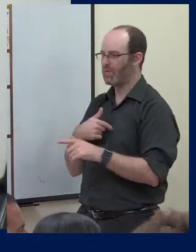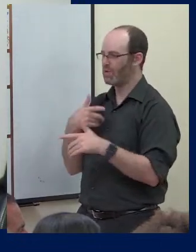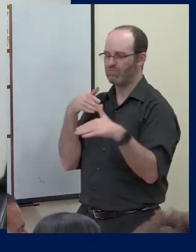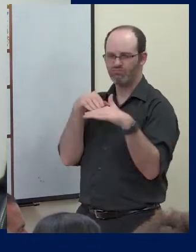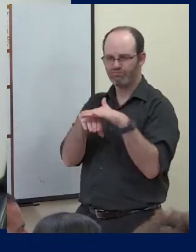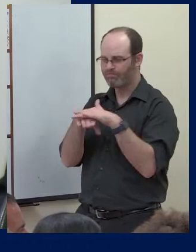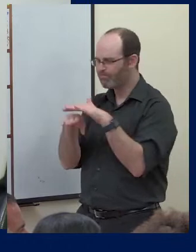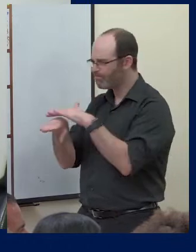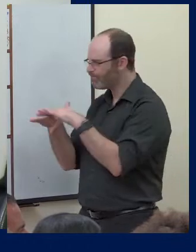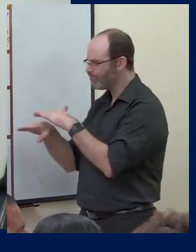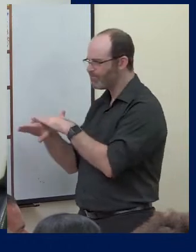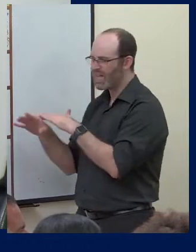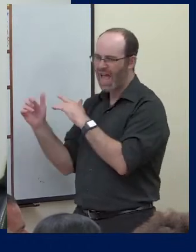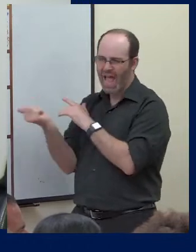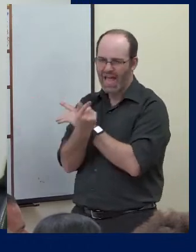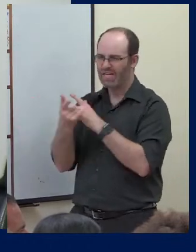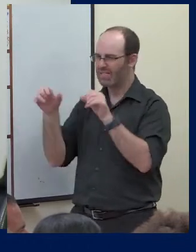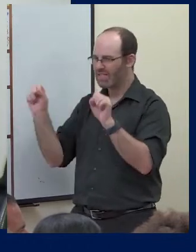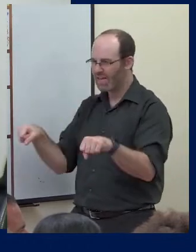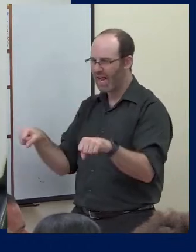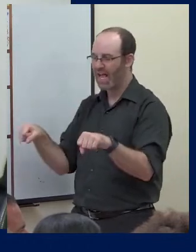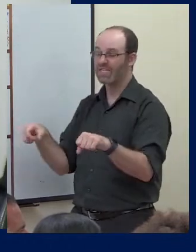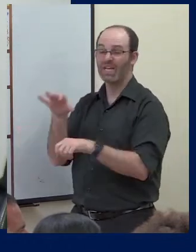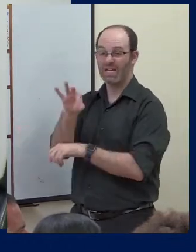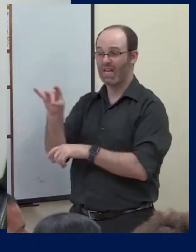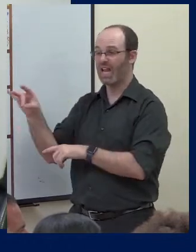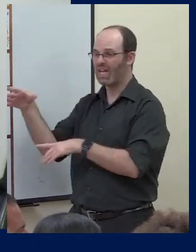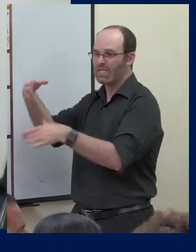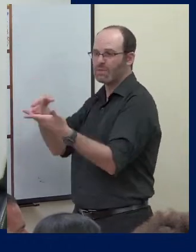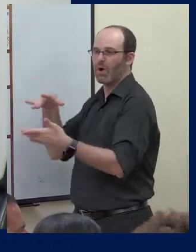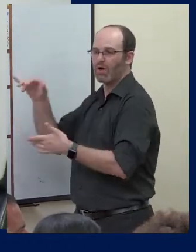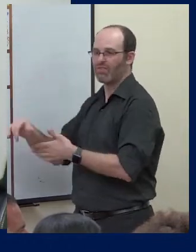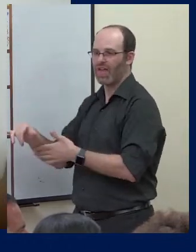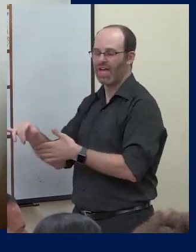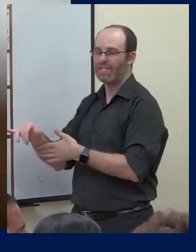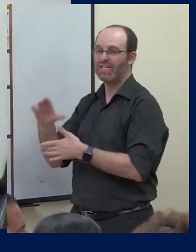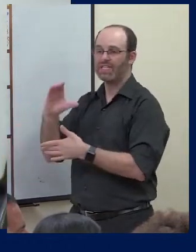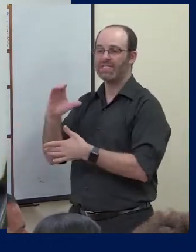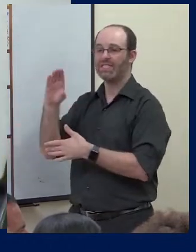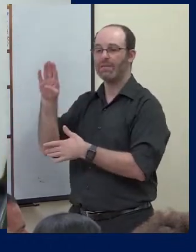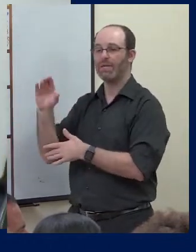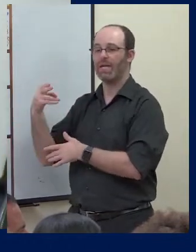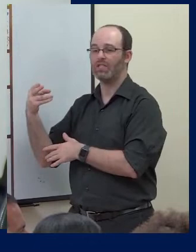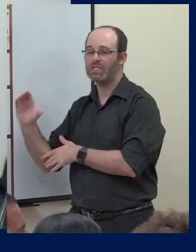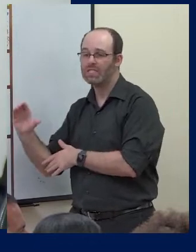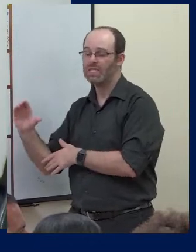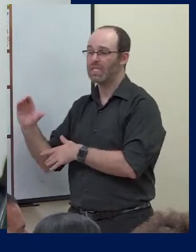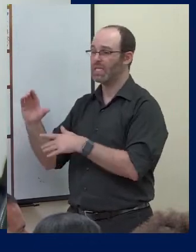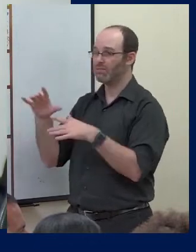988 is an important part of that as well as our initiative, how we think about services